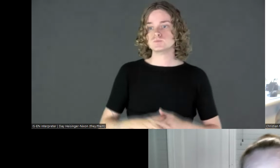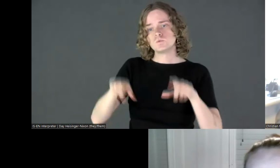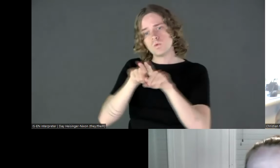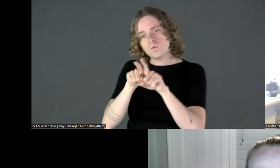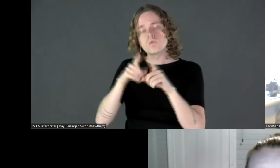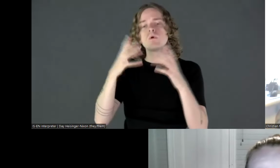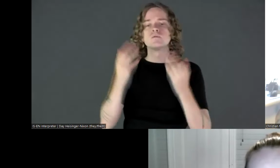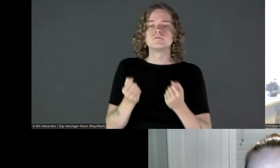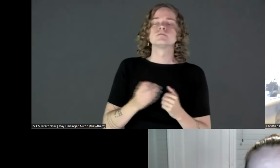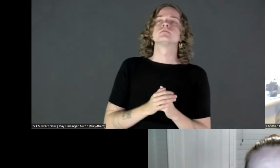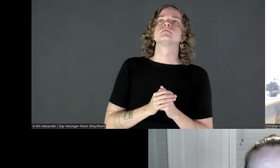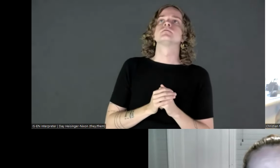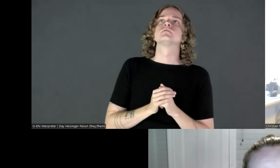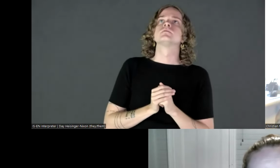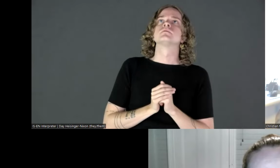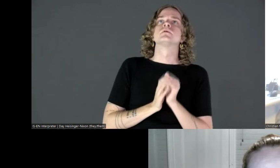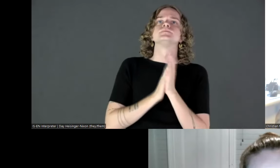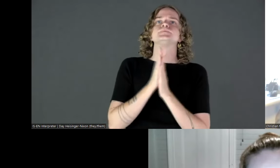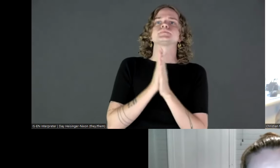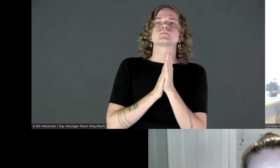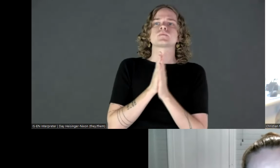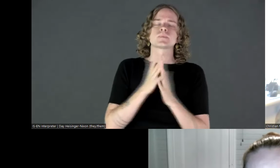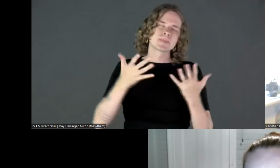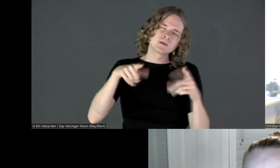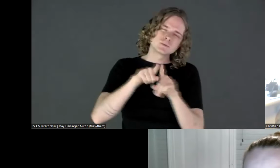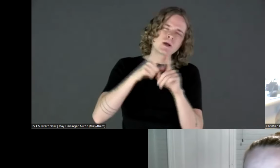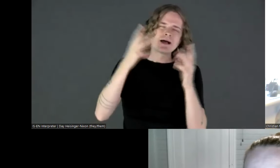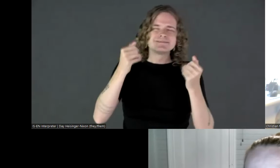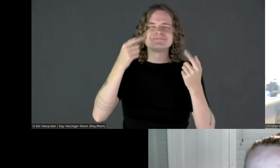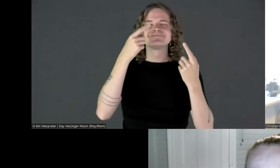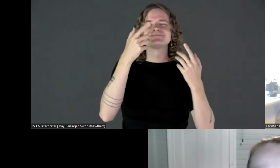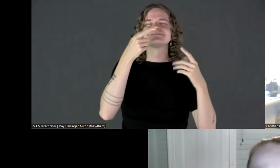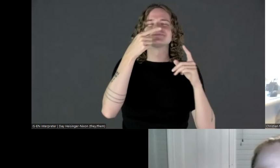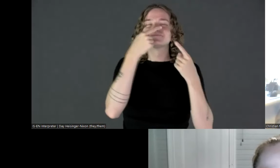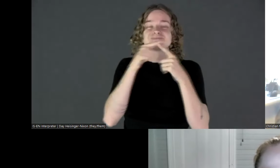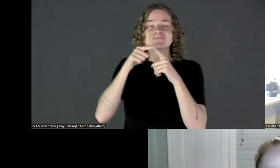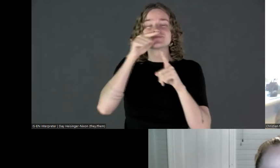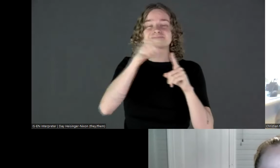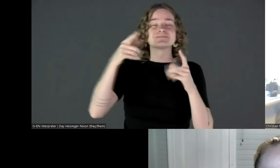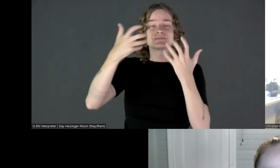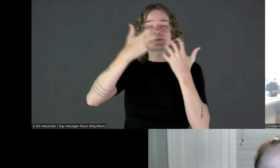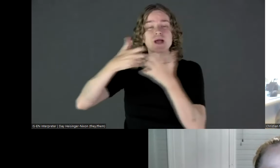actually there is several of the mechanisms that we spoke to, stress the importance or so of having